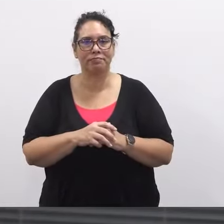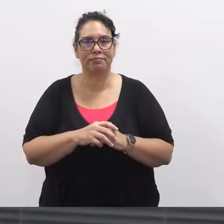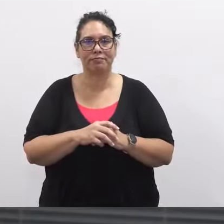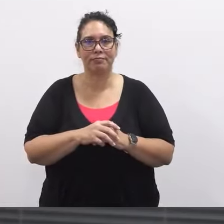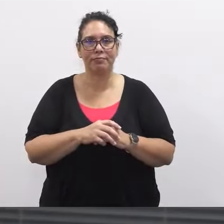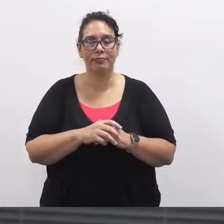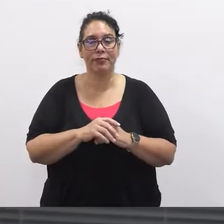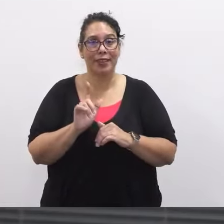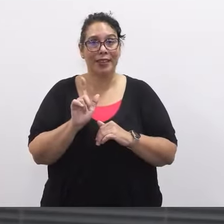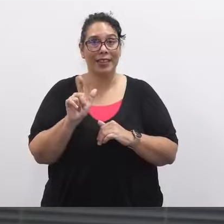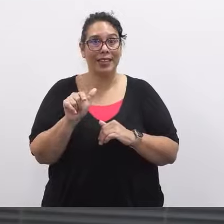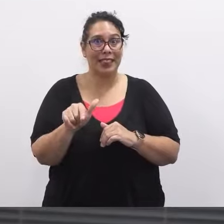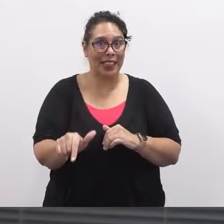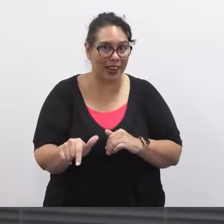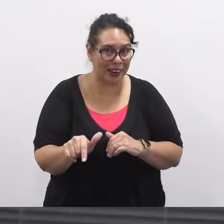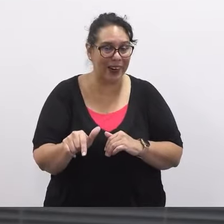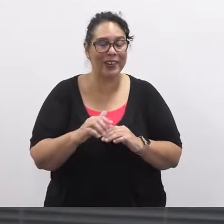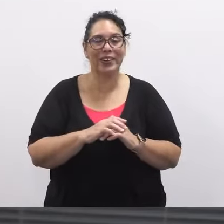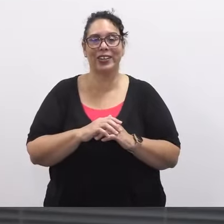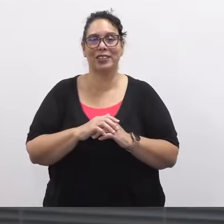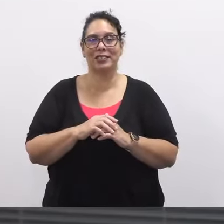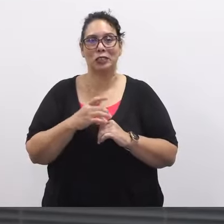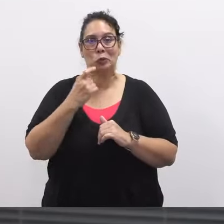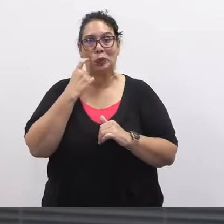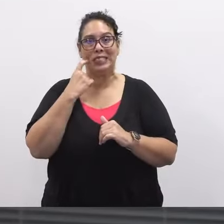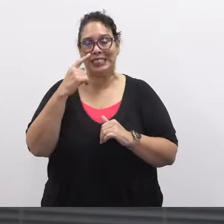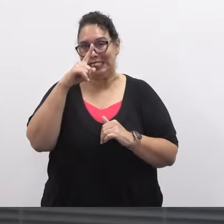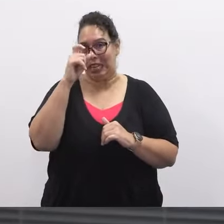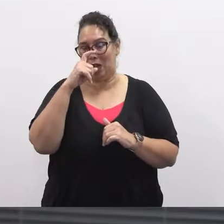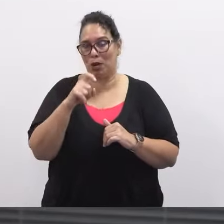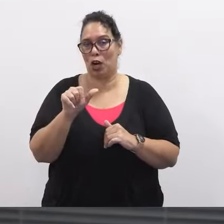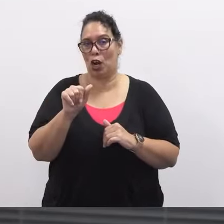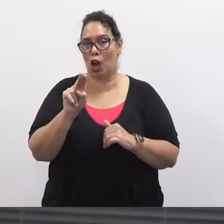Later, so fast forwarding us to this summer, August of 2021,